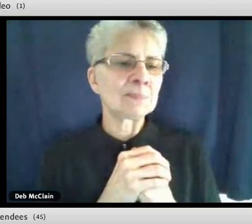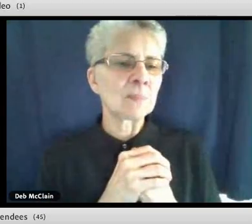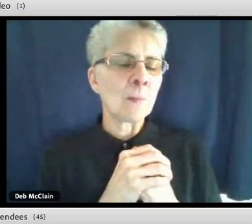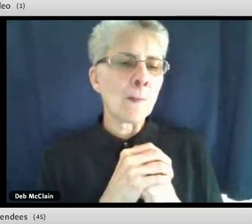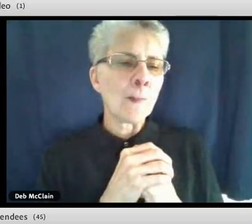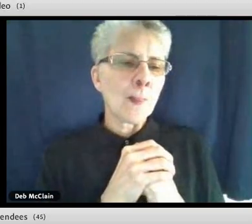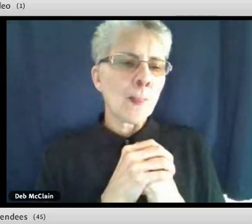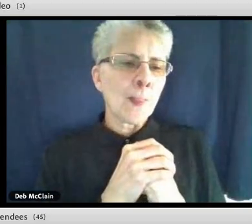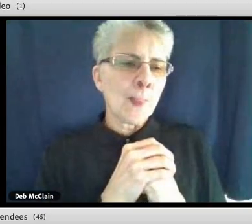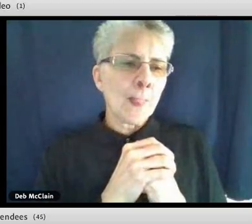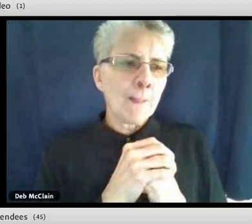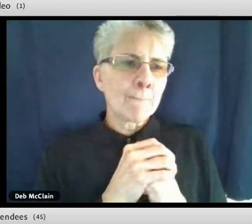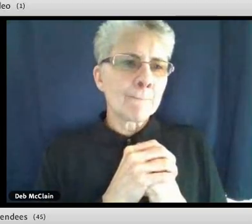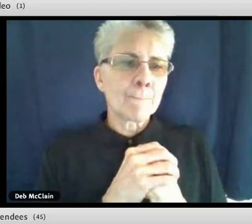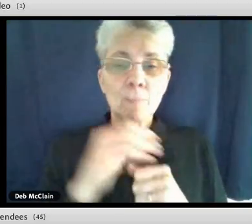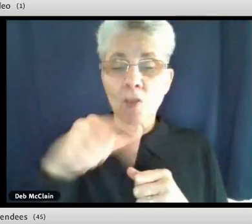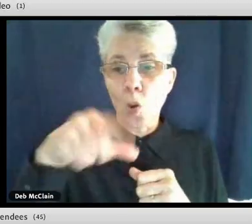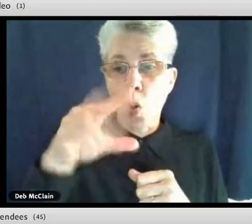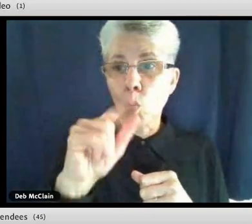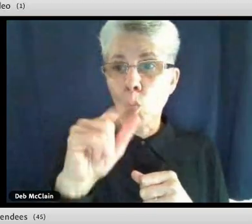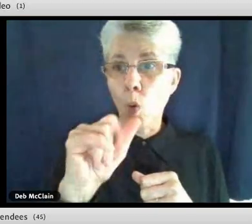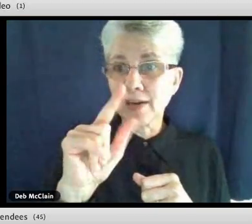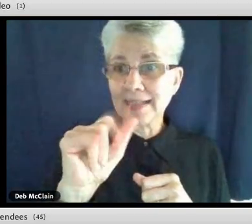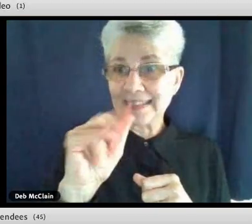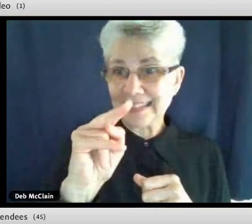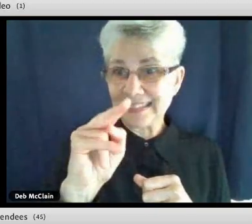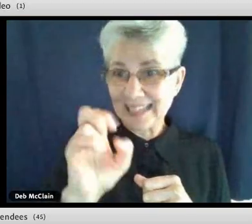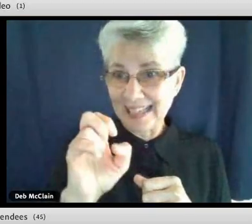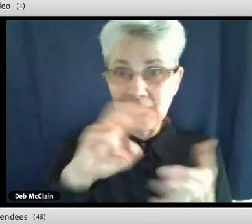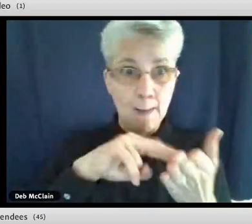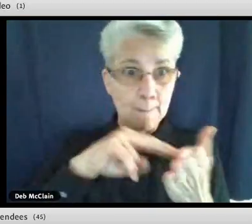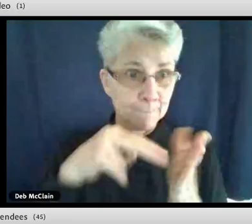The quarantine is basically when you have somebody